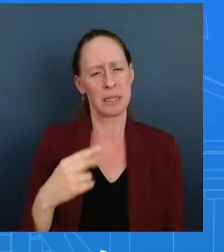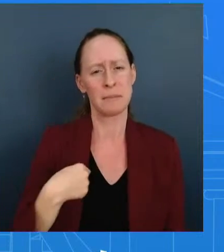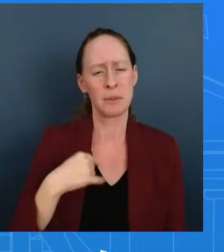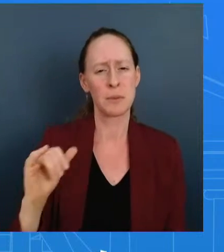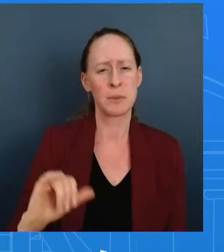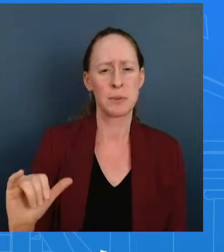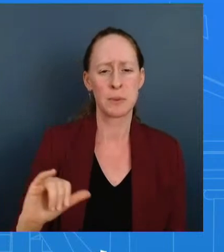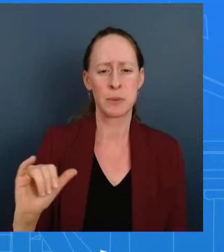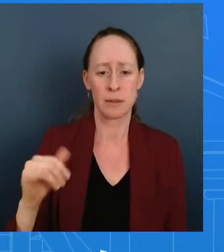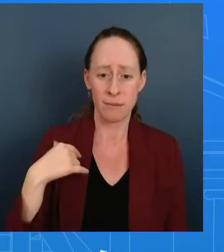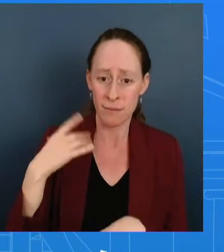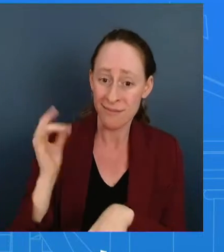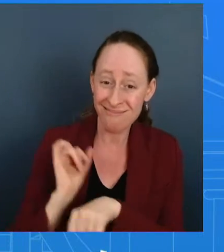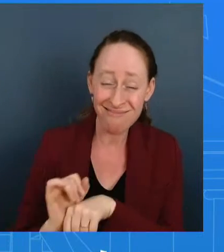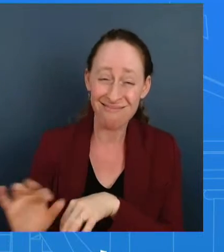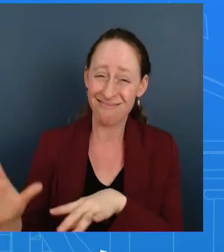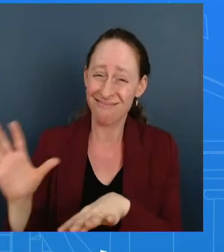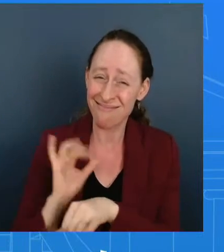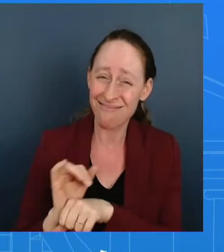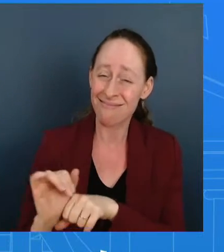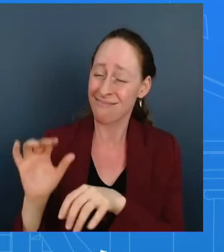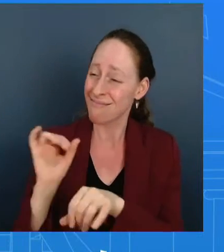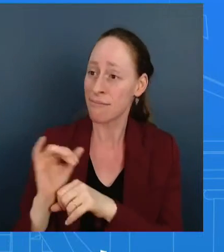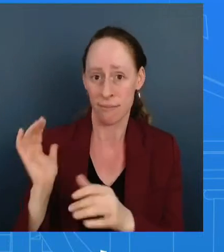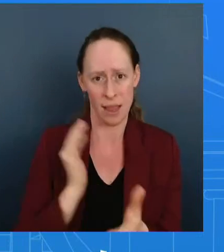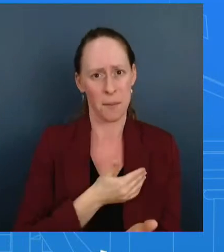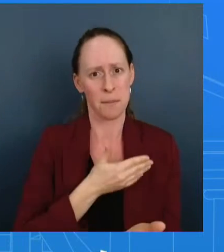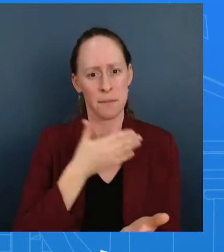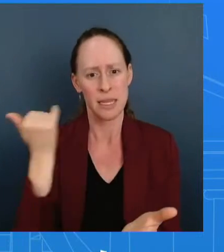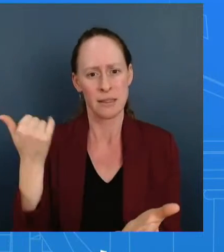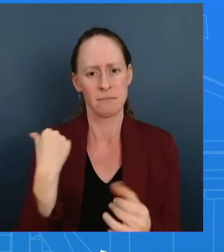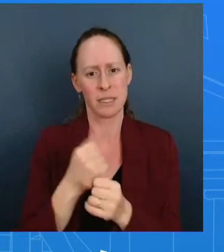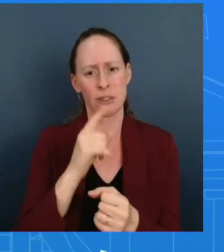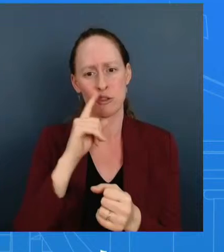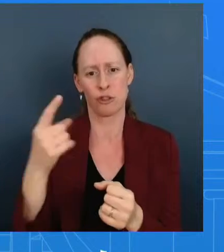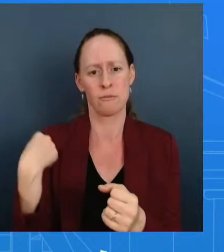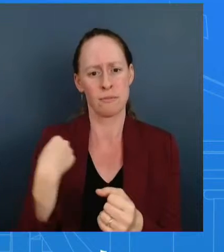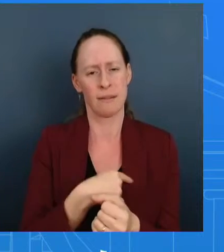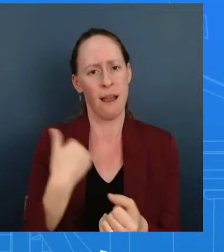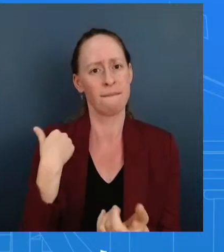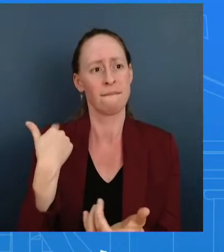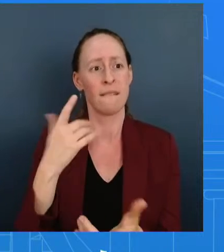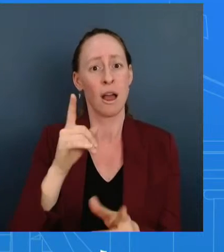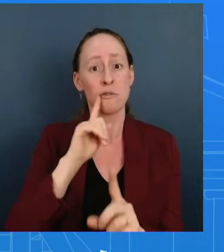we get the answers to you. That's what we do. And sometimes we disagree.